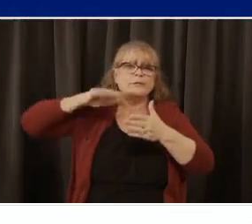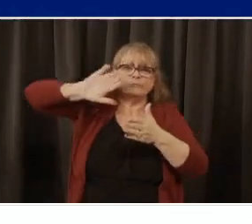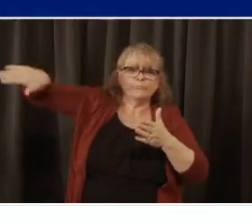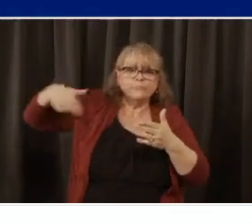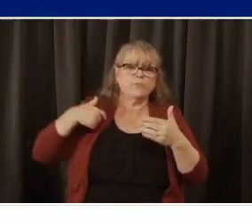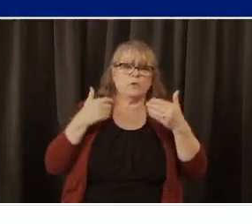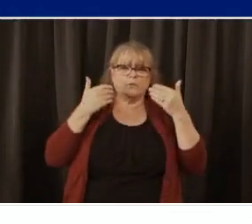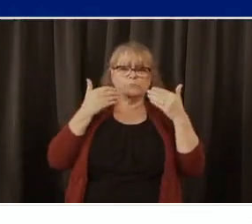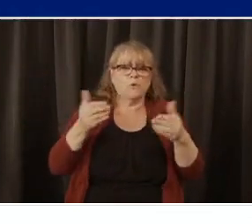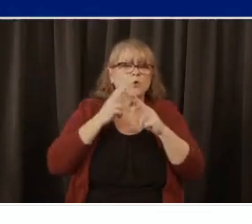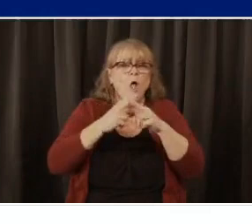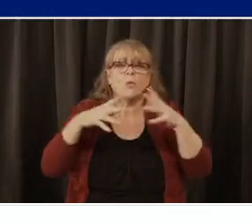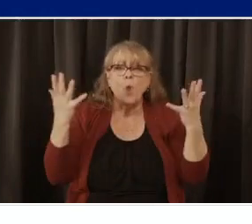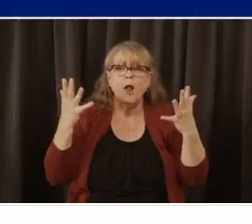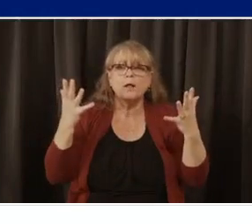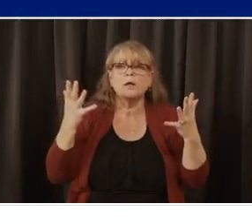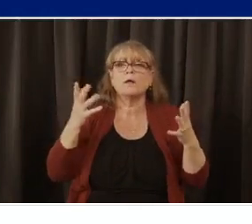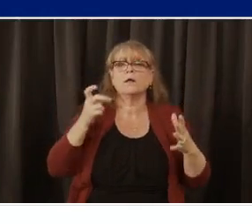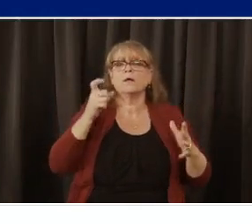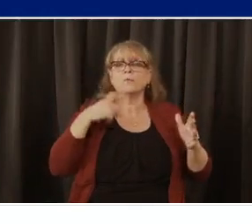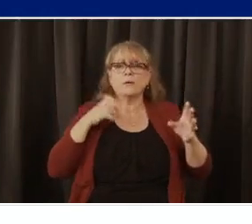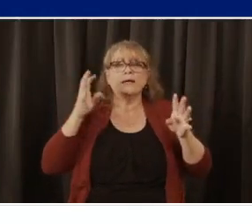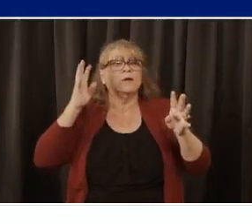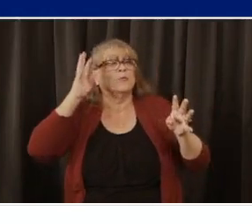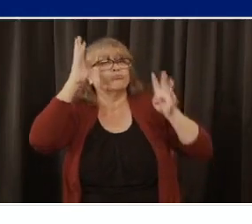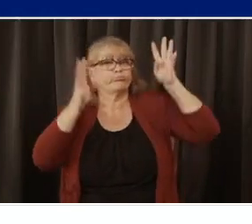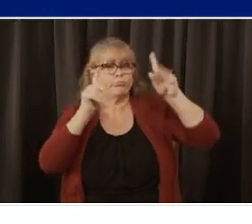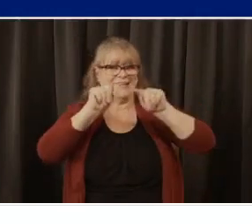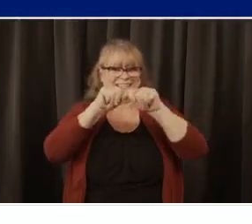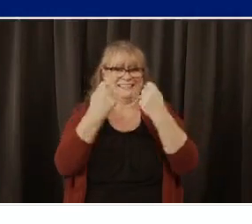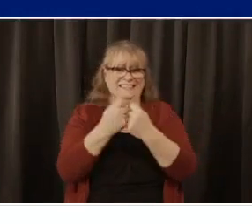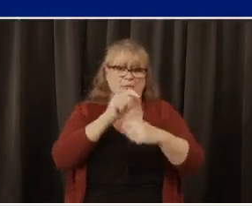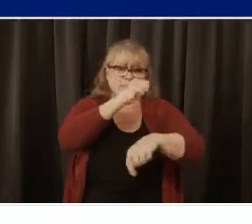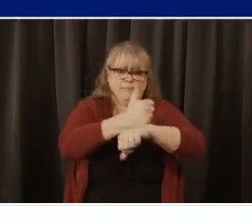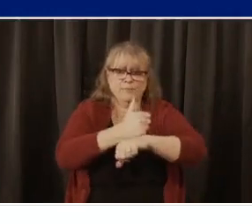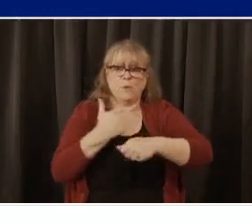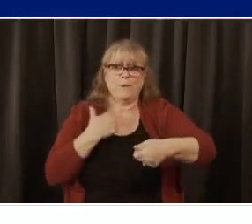and Department of Emergency Management really pulling together all of the state's resources